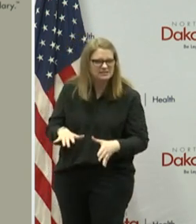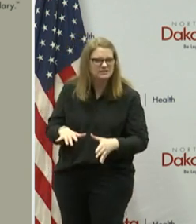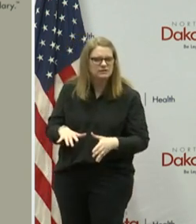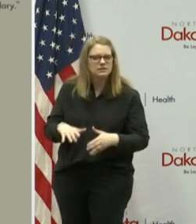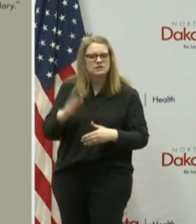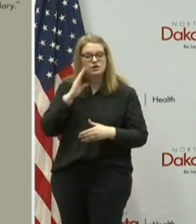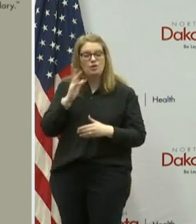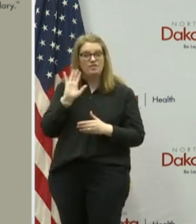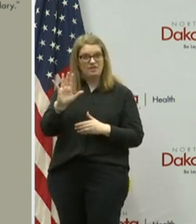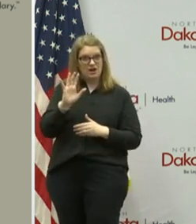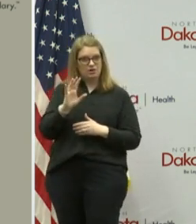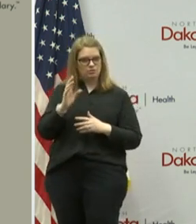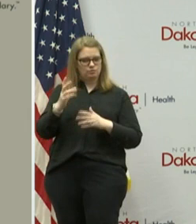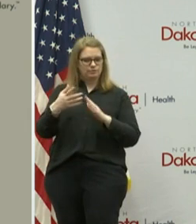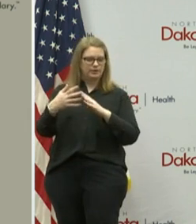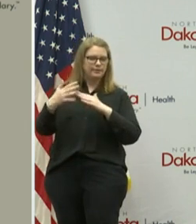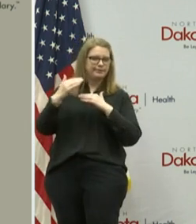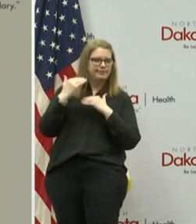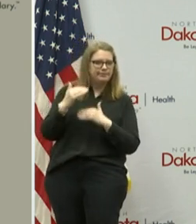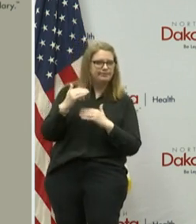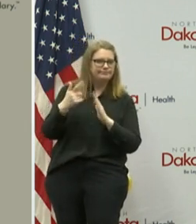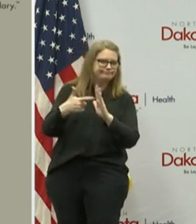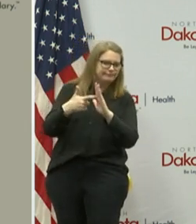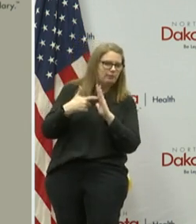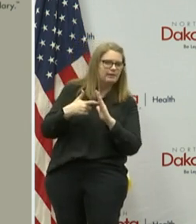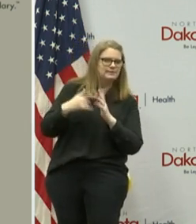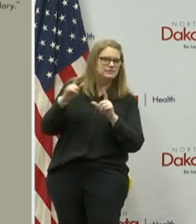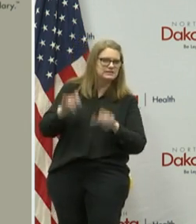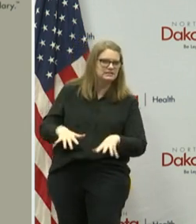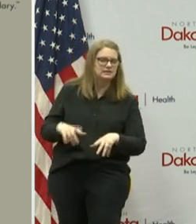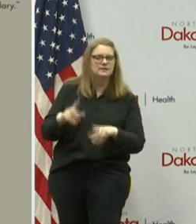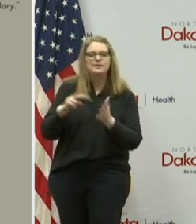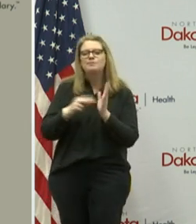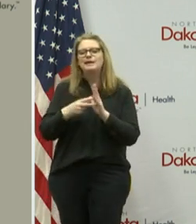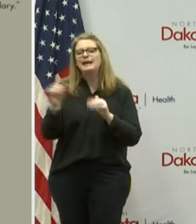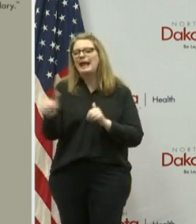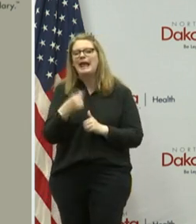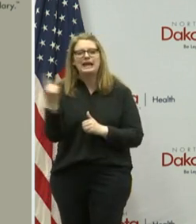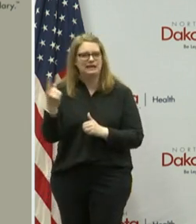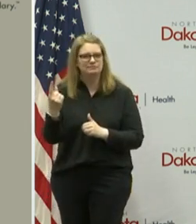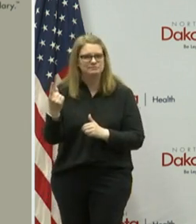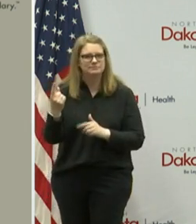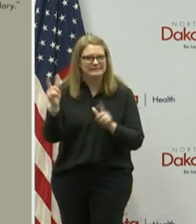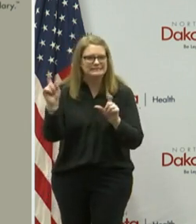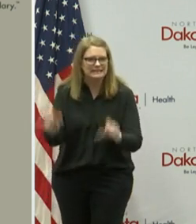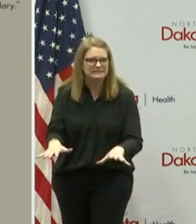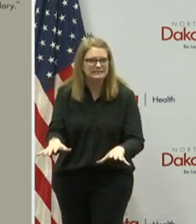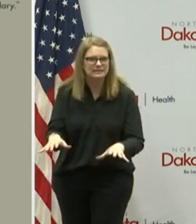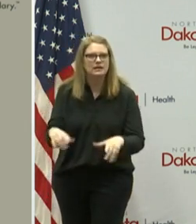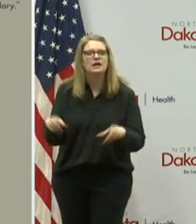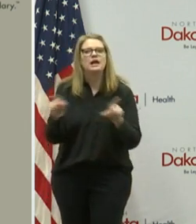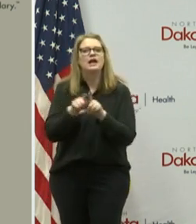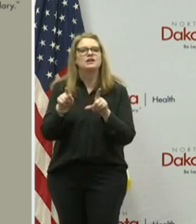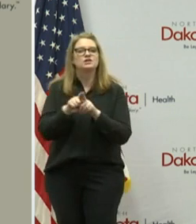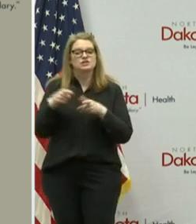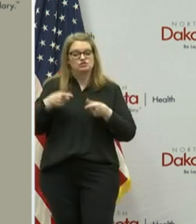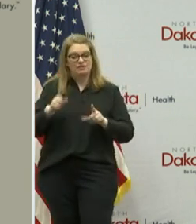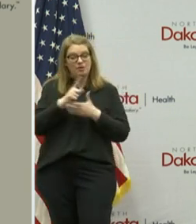CAPABILITY, A MIX OF INBOUND TESTING BY PROVIDERS THAT CONTINUE TO BE ABLE TO LOOSEN UP THEIR RESTRICTIONS SO LITERALLY